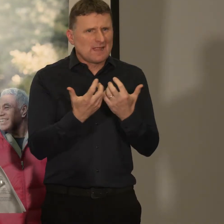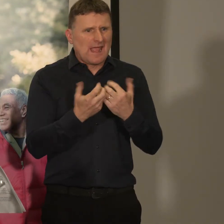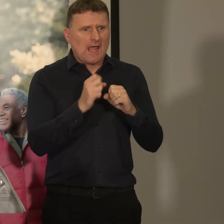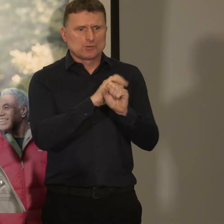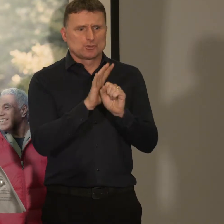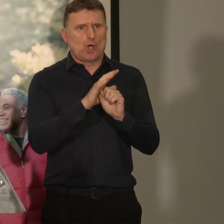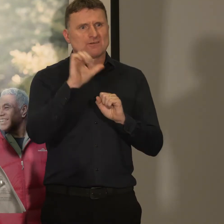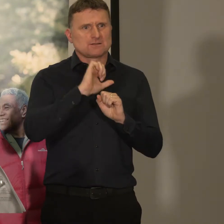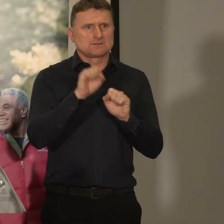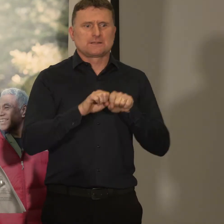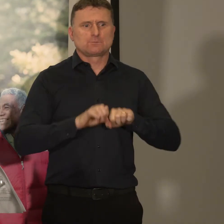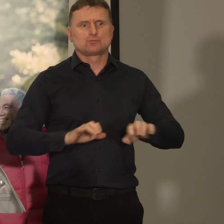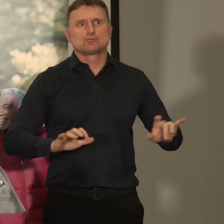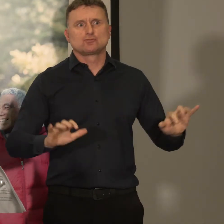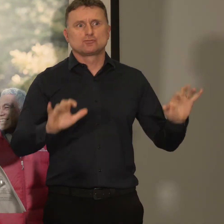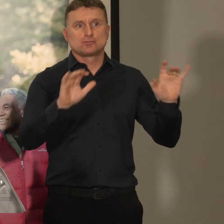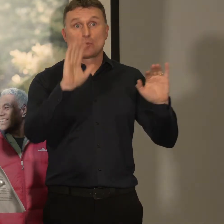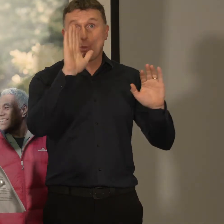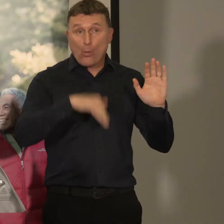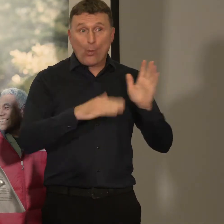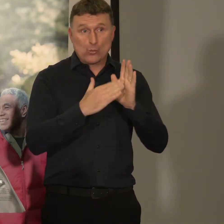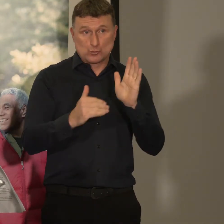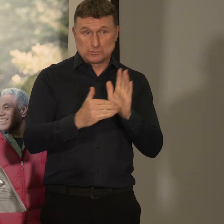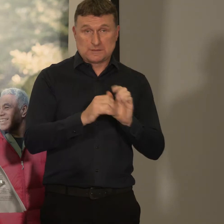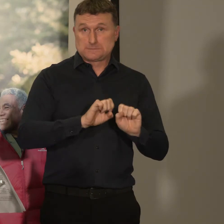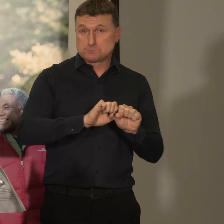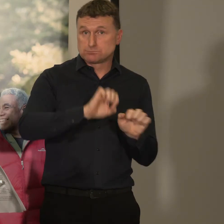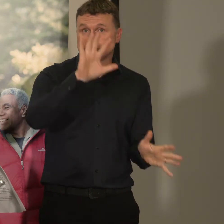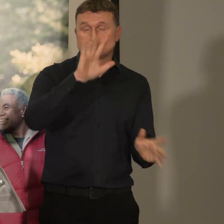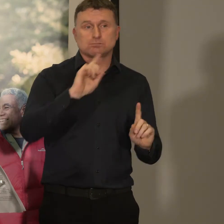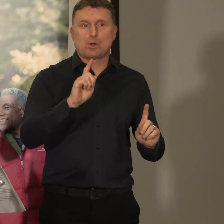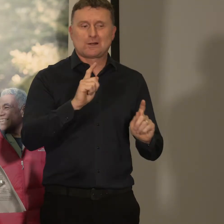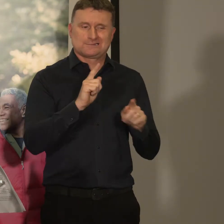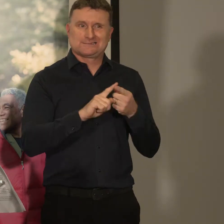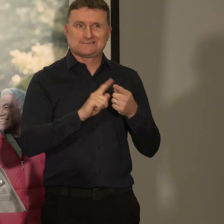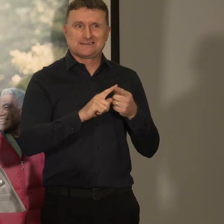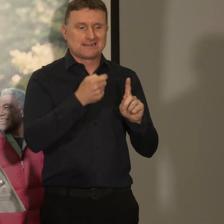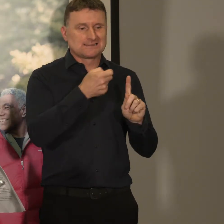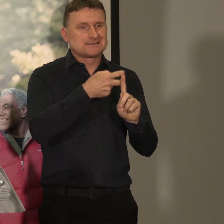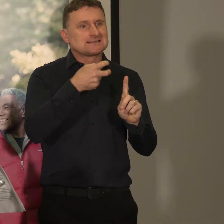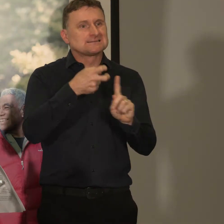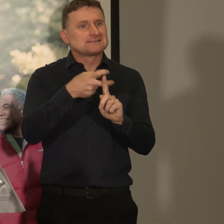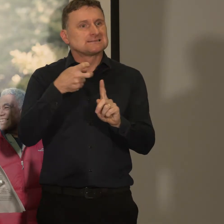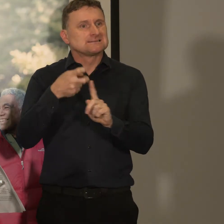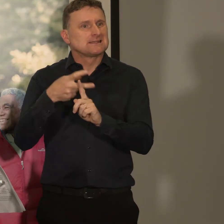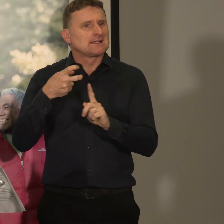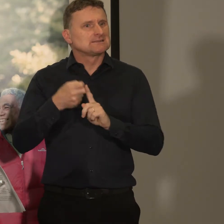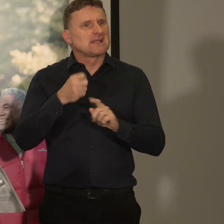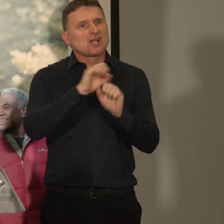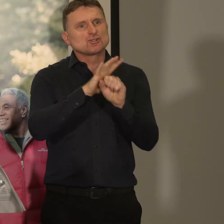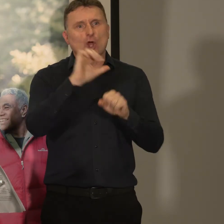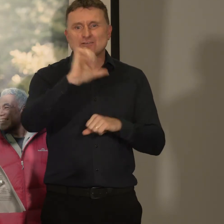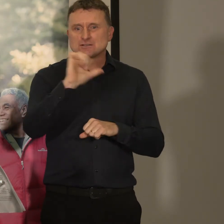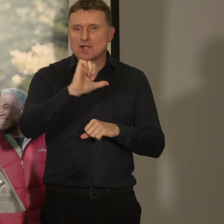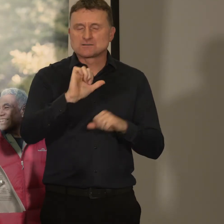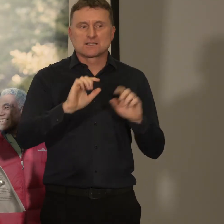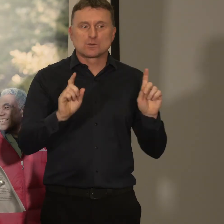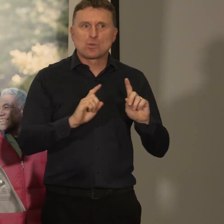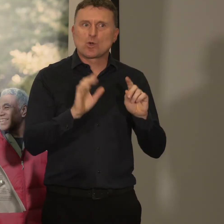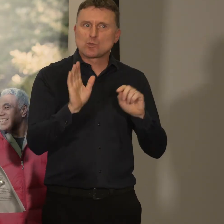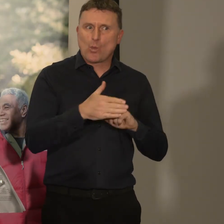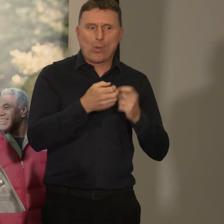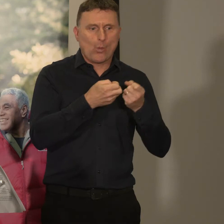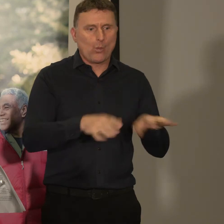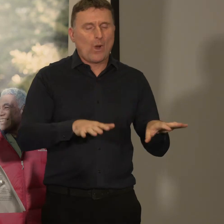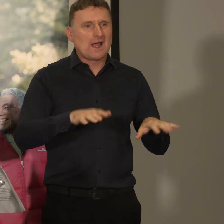progress of the virus around